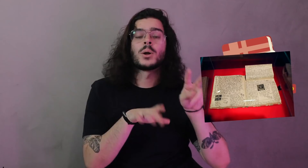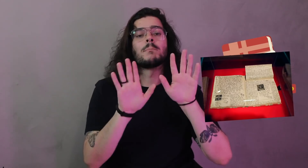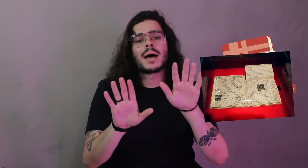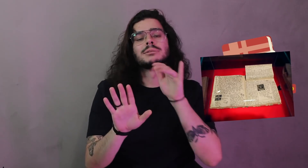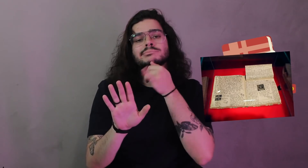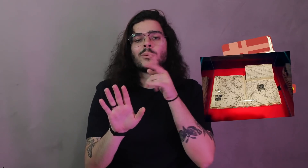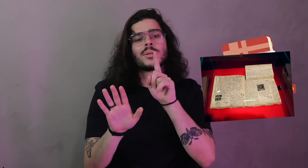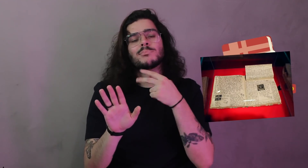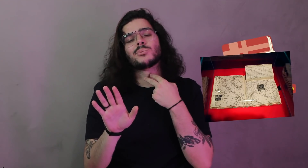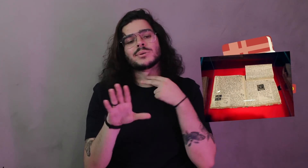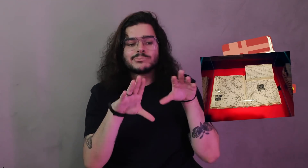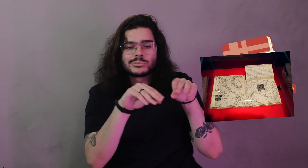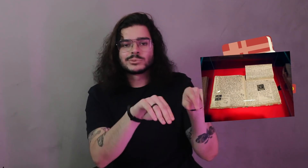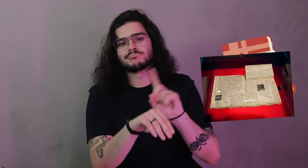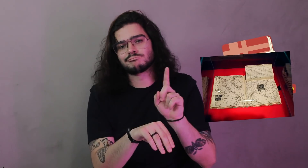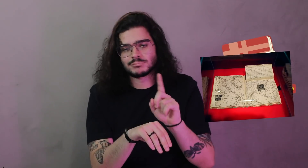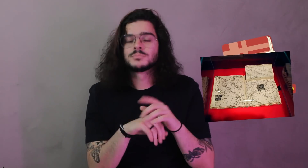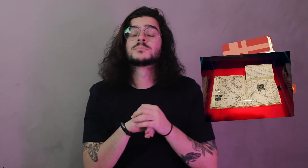but unfortunately we are unable to leaf through them.